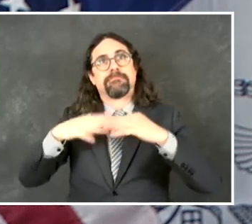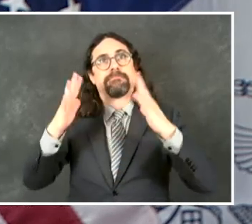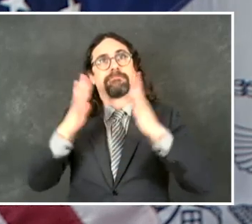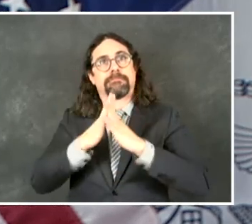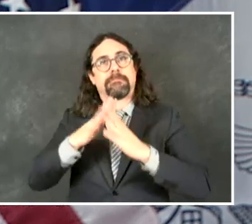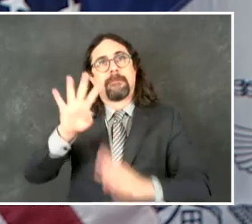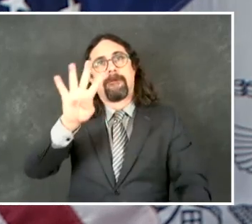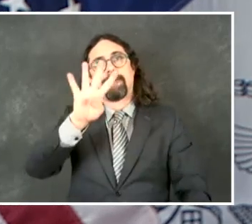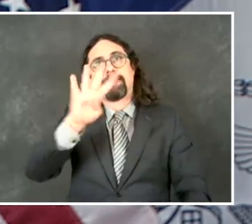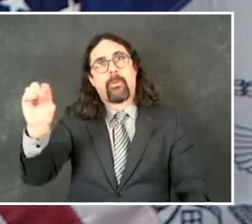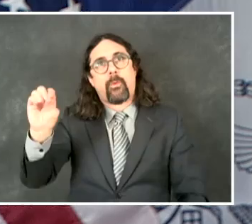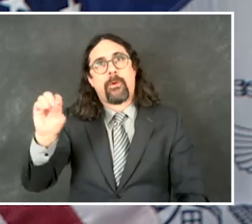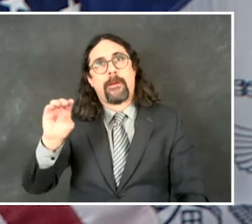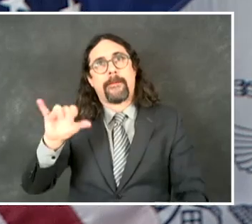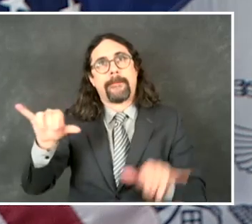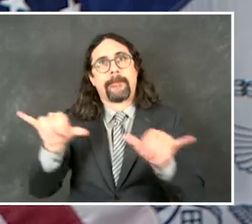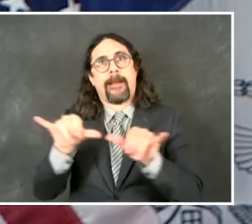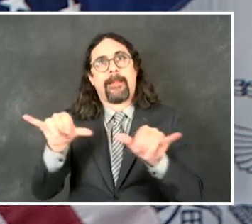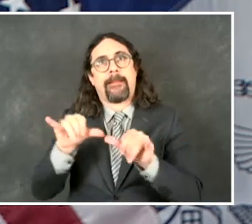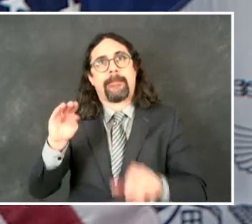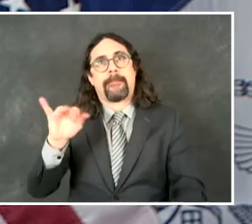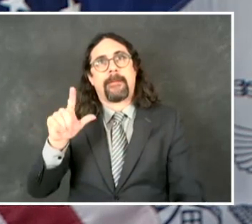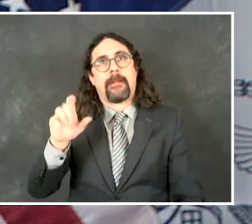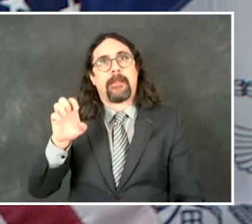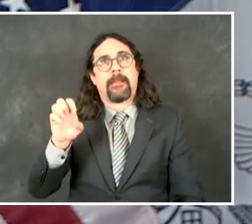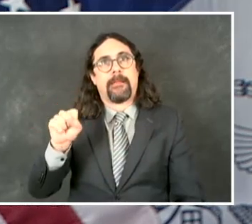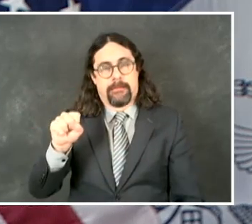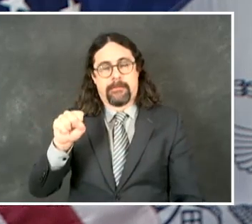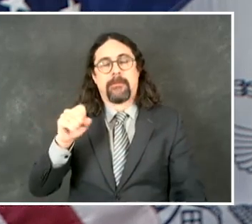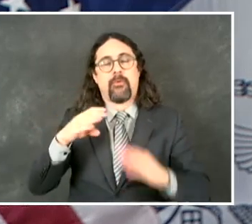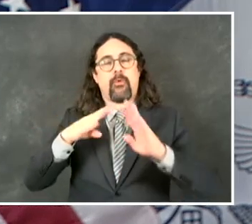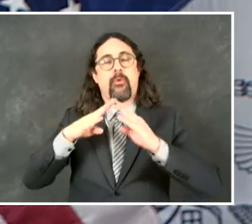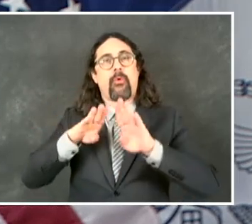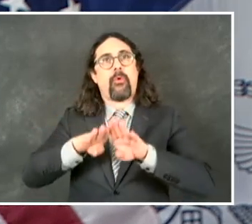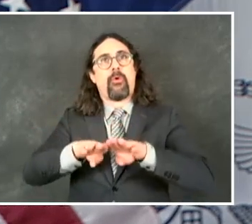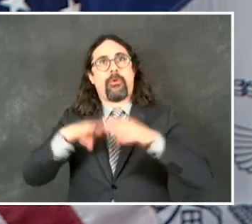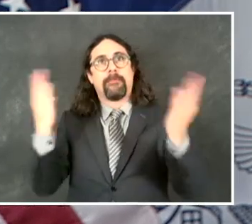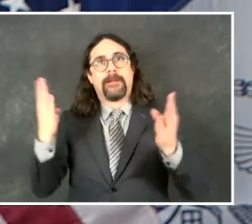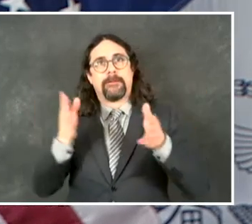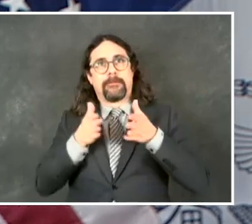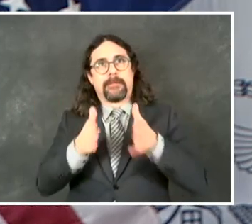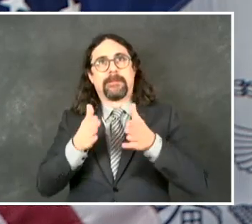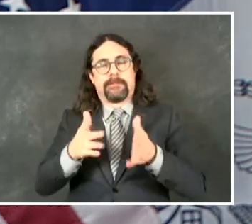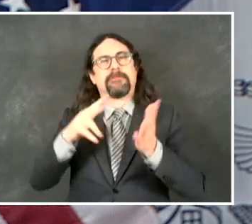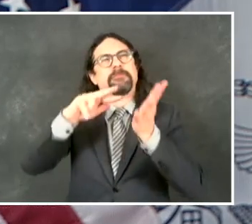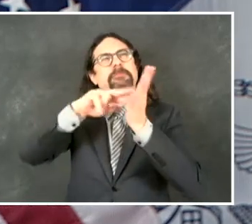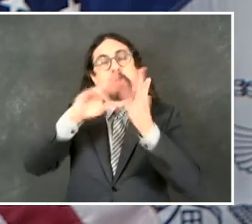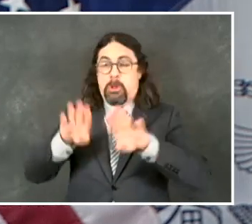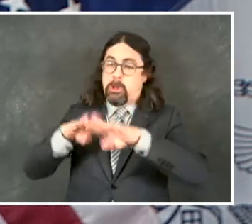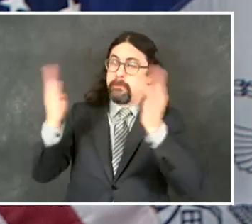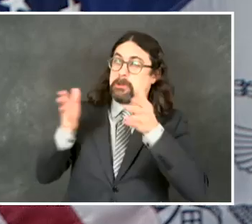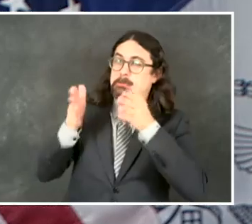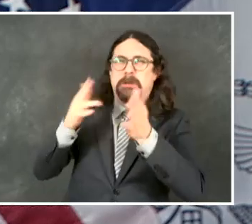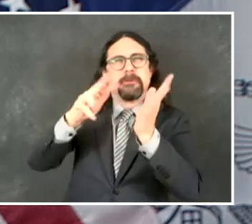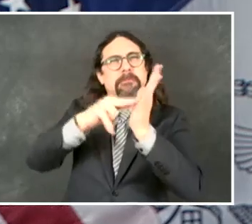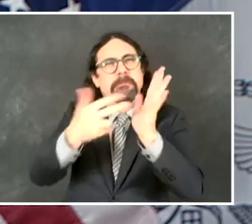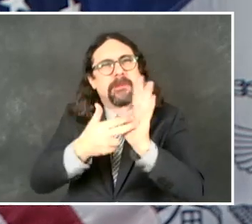MILES OF OPEN STREETS AND THEN THE GOAL DURING THE DURATION OF THE COVID CRISIS,